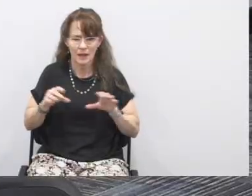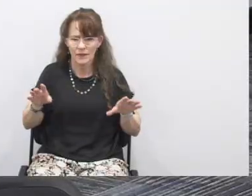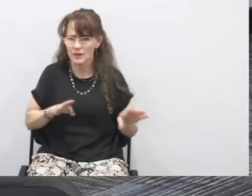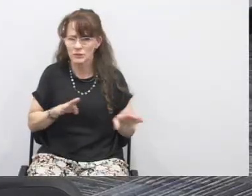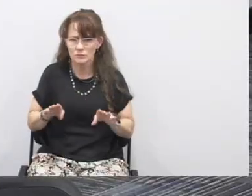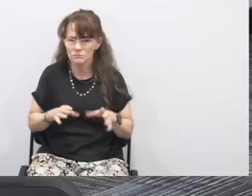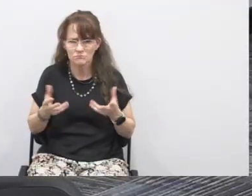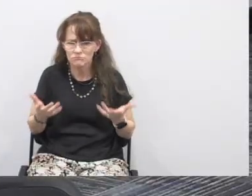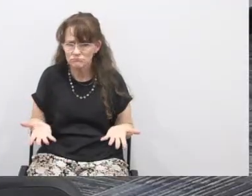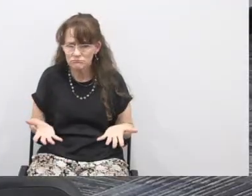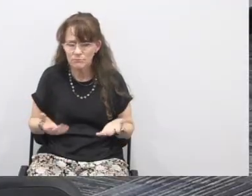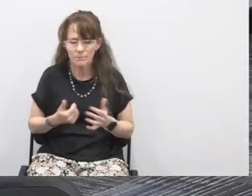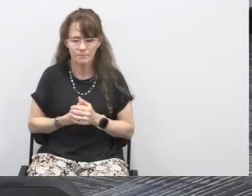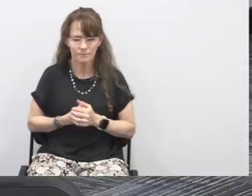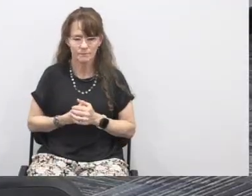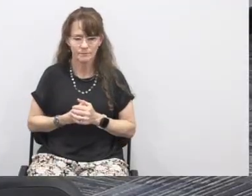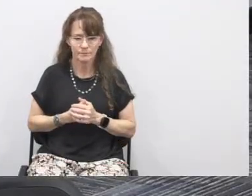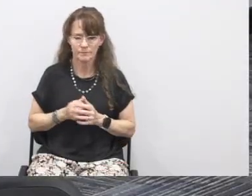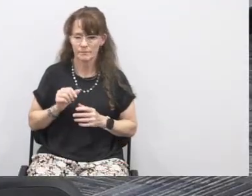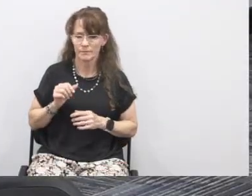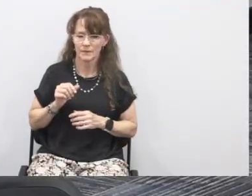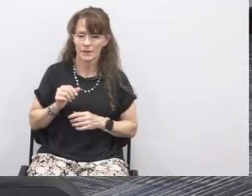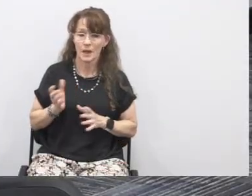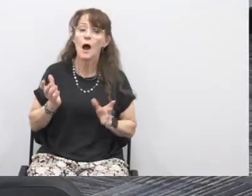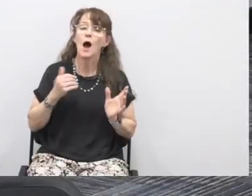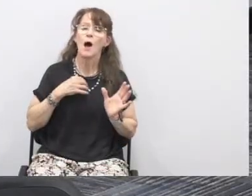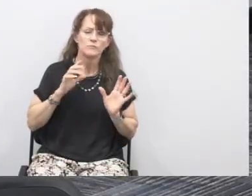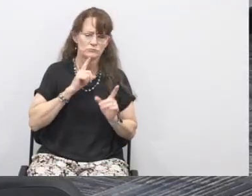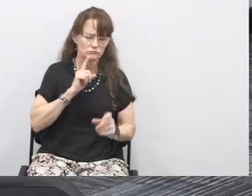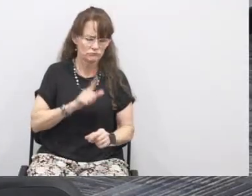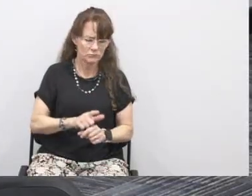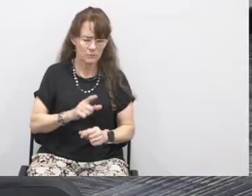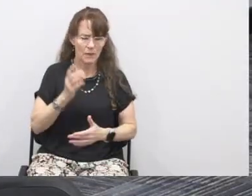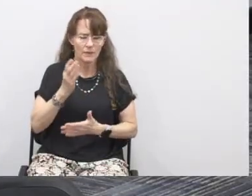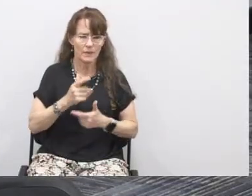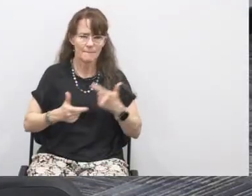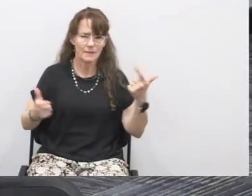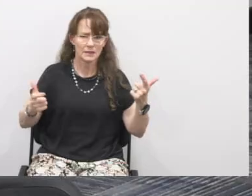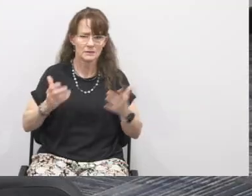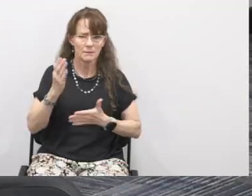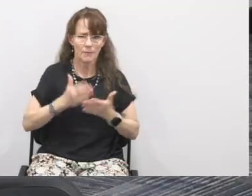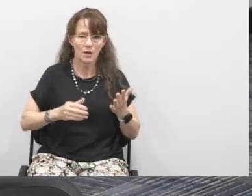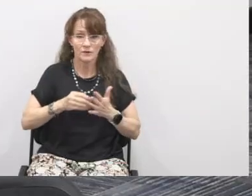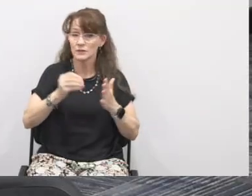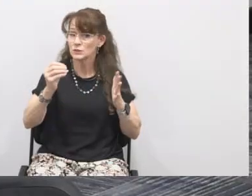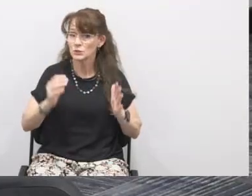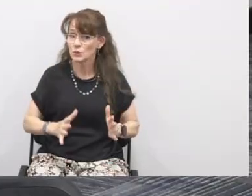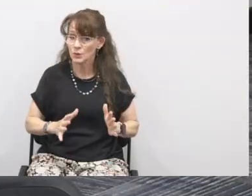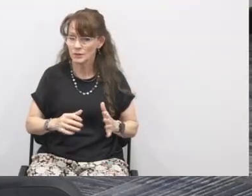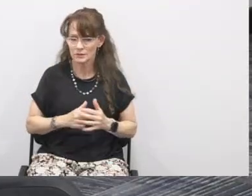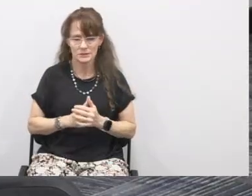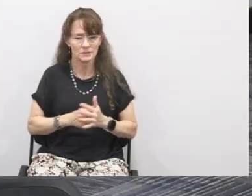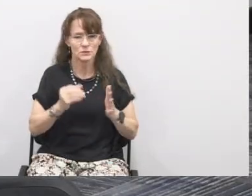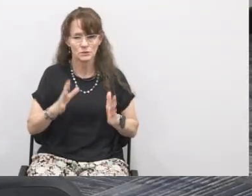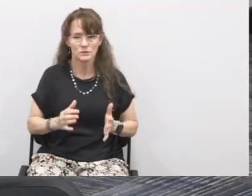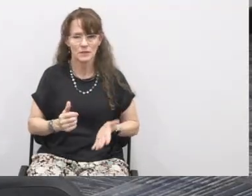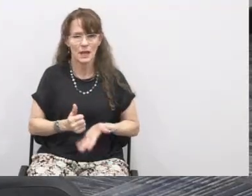Again, one of the biggest parts that we have on our campus are our students, and then our students help us create our teams.